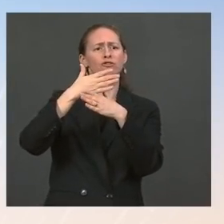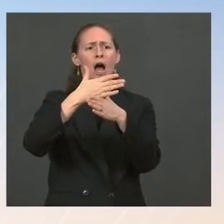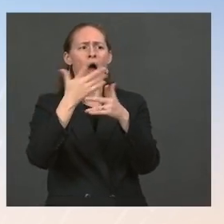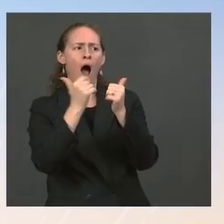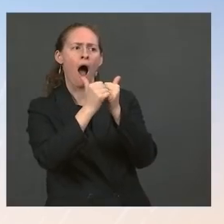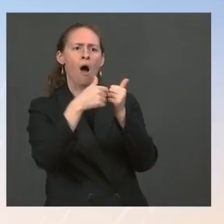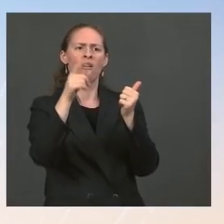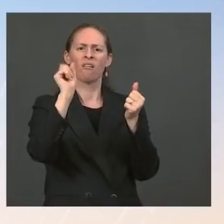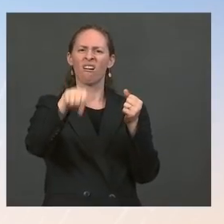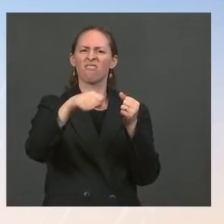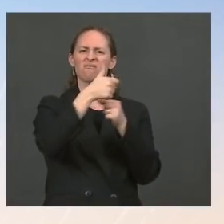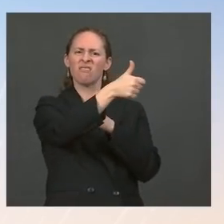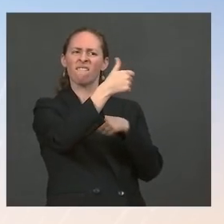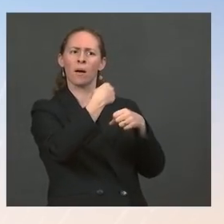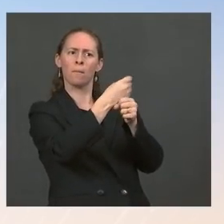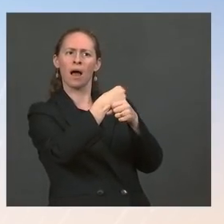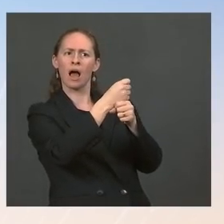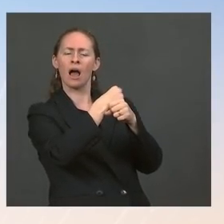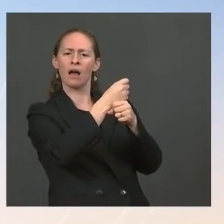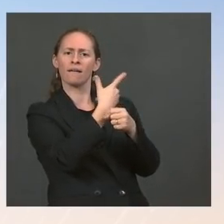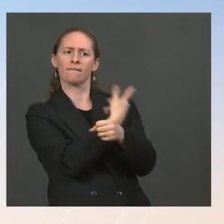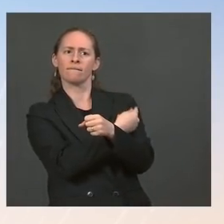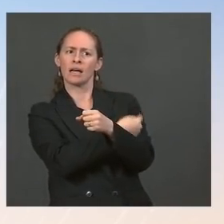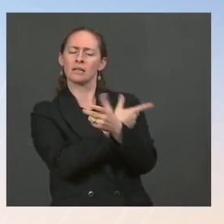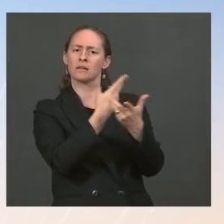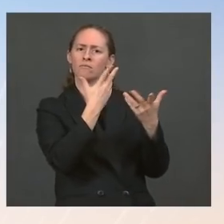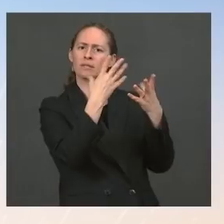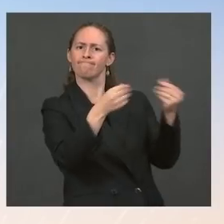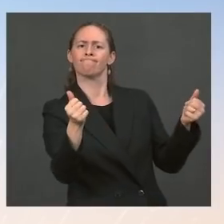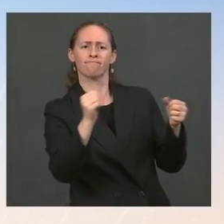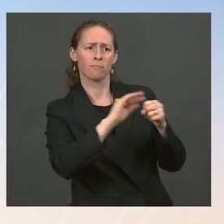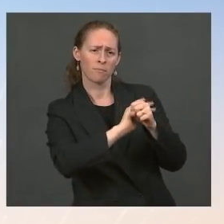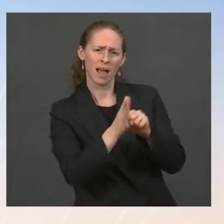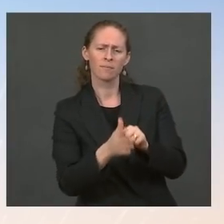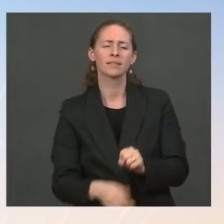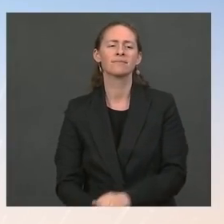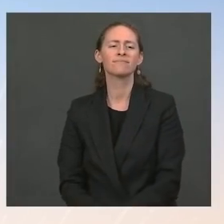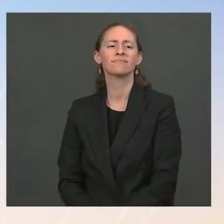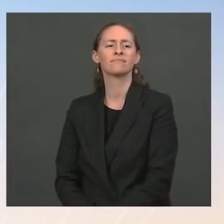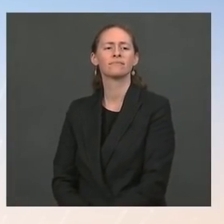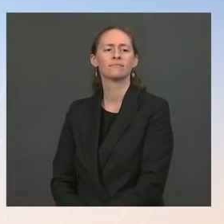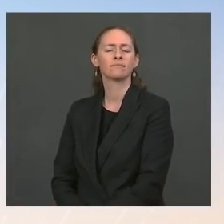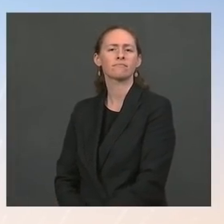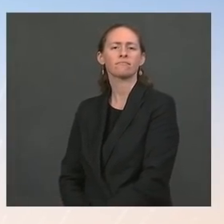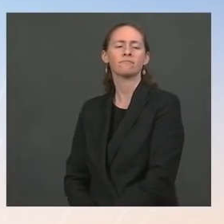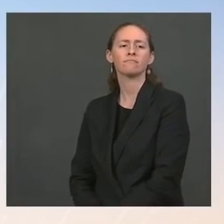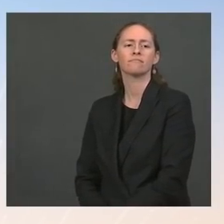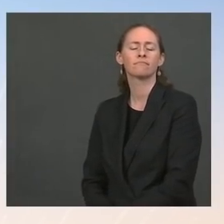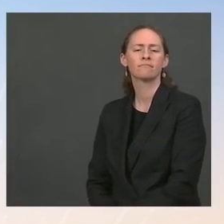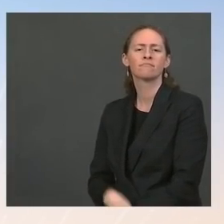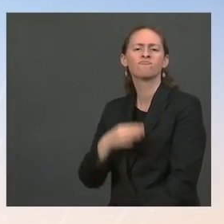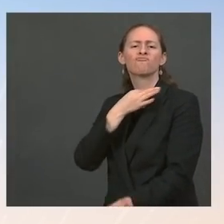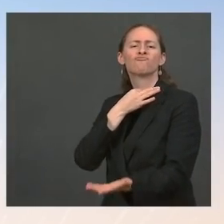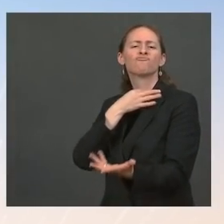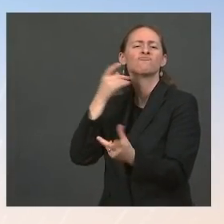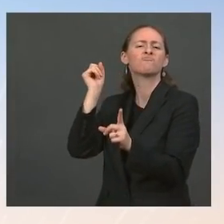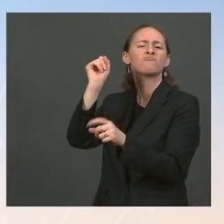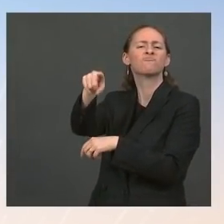The Press: Can I just ask on the nominations question? Ms. Psaki: Yeah. The Press: You mentioned the economic nominees too. Ms. Psaki: Yeah. The Press: To what extent does it hurt you